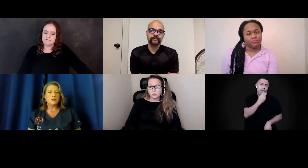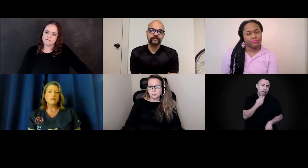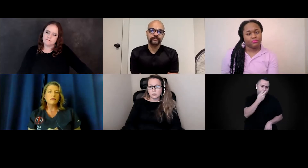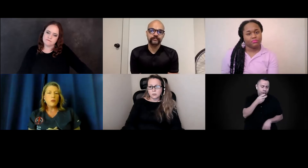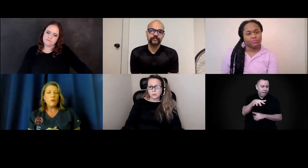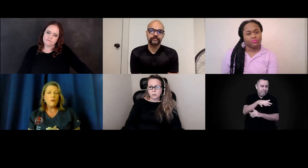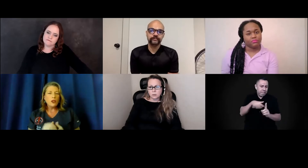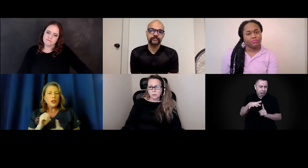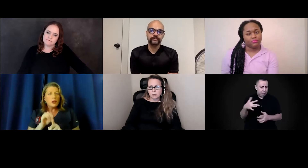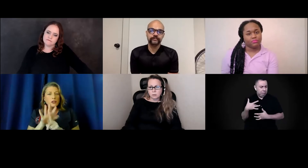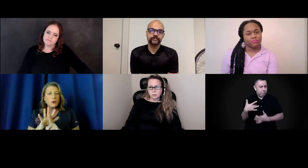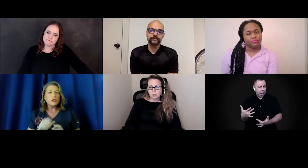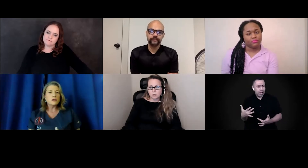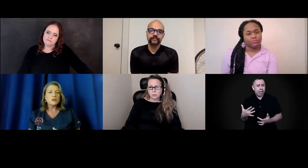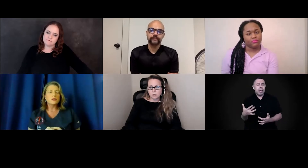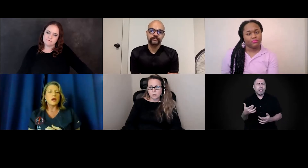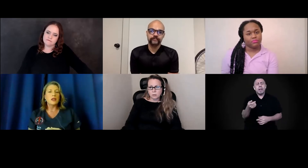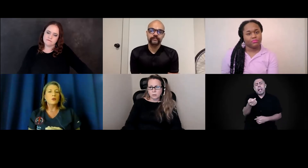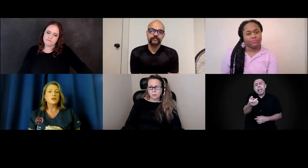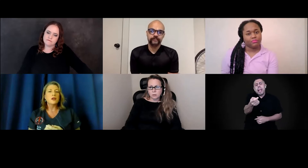and little exposure to sign language.